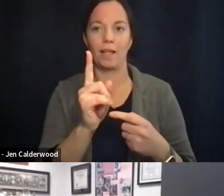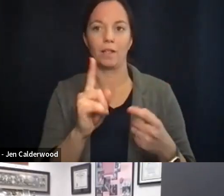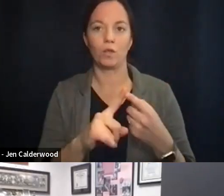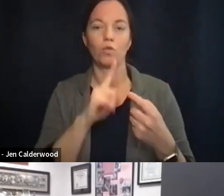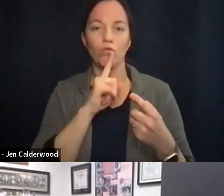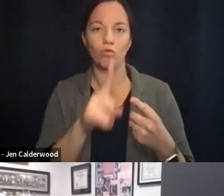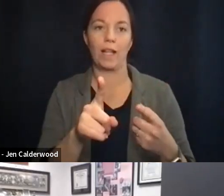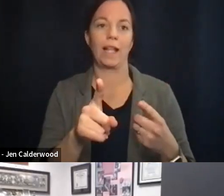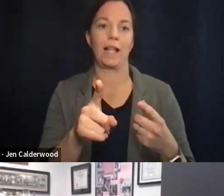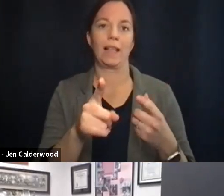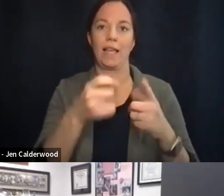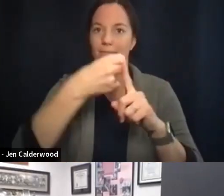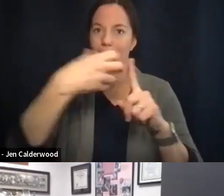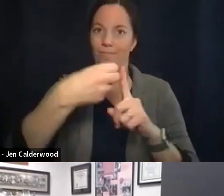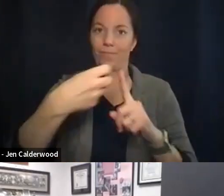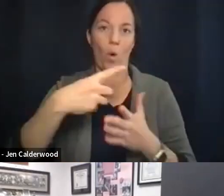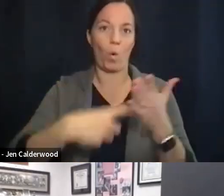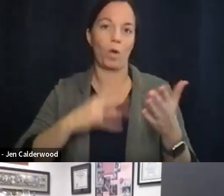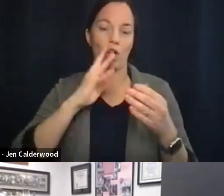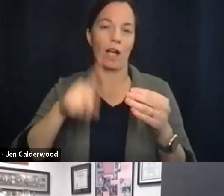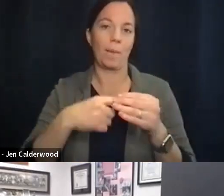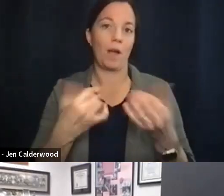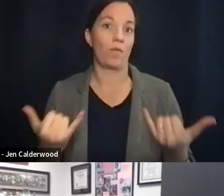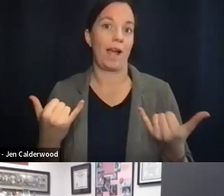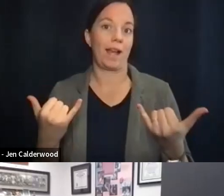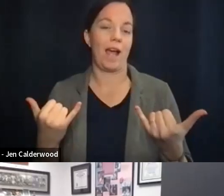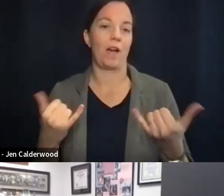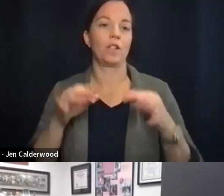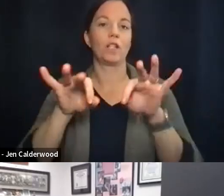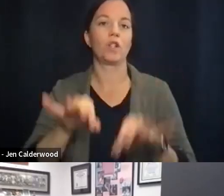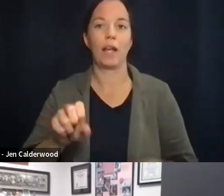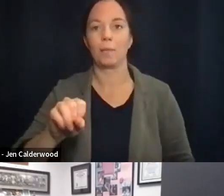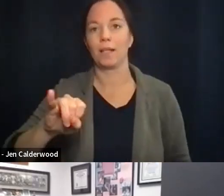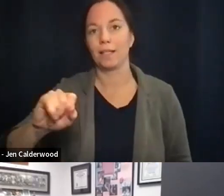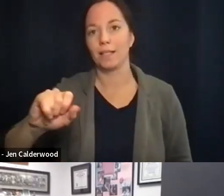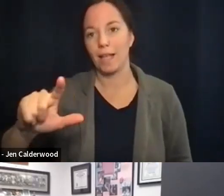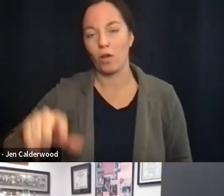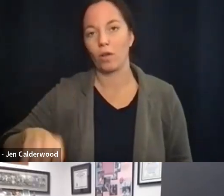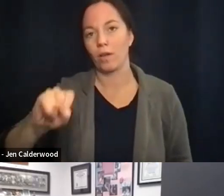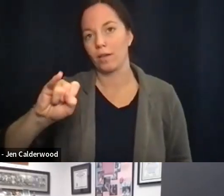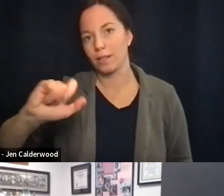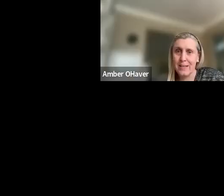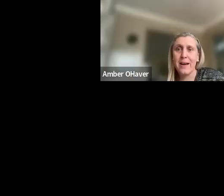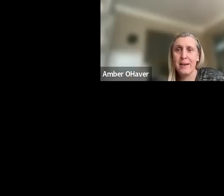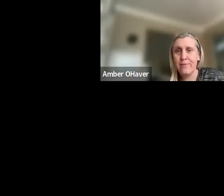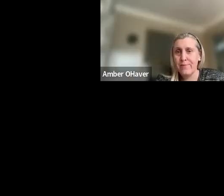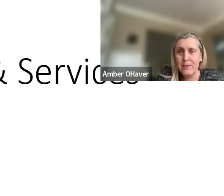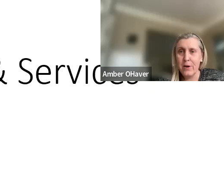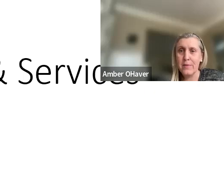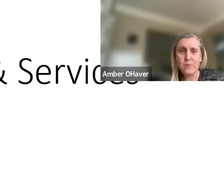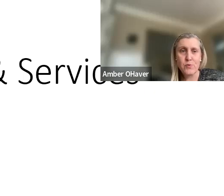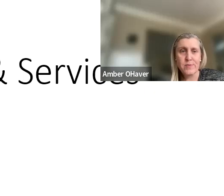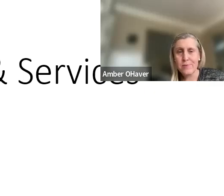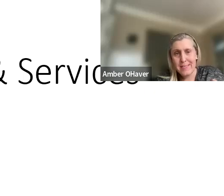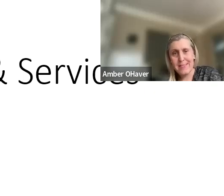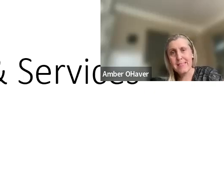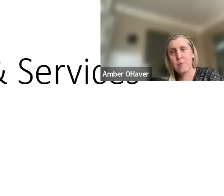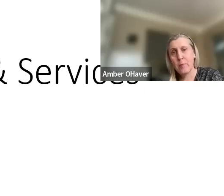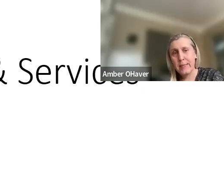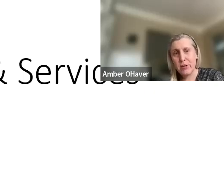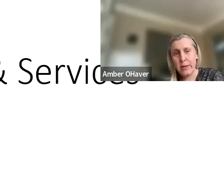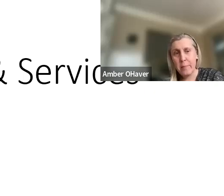Yeah, this is yeah. I was, gonna say, roll into that. And then I think Sarah might have you.